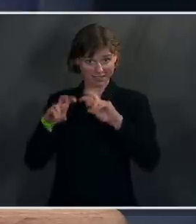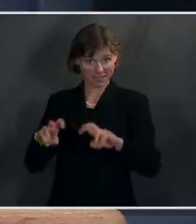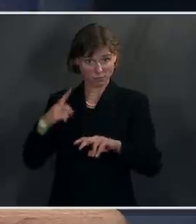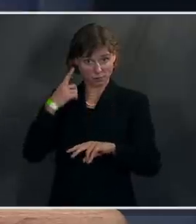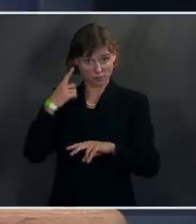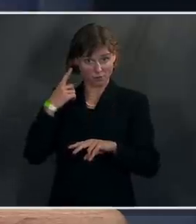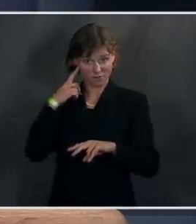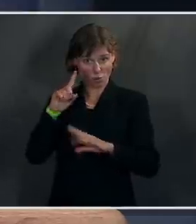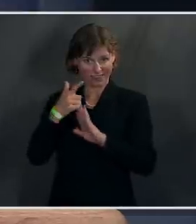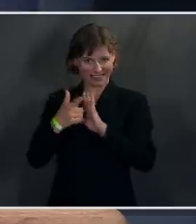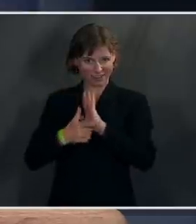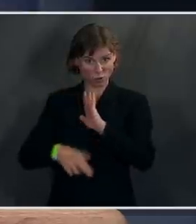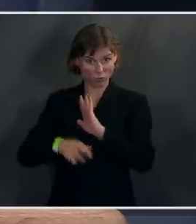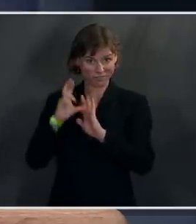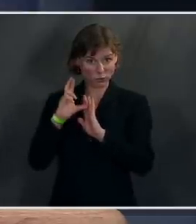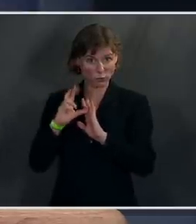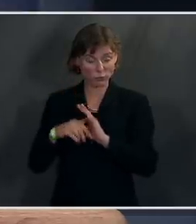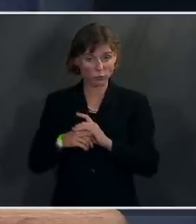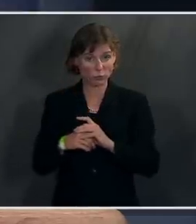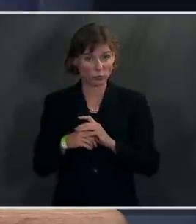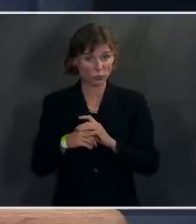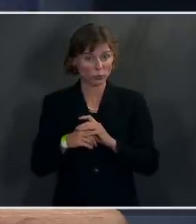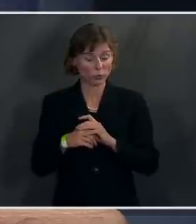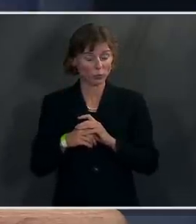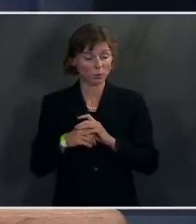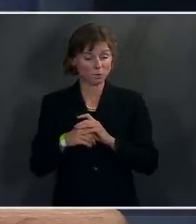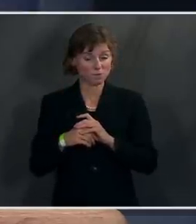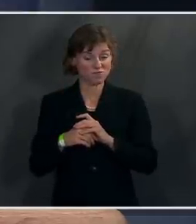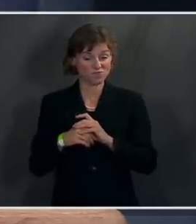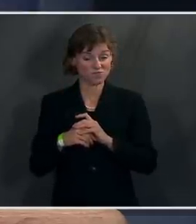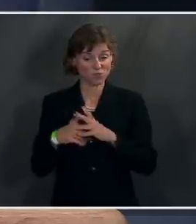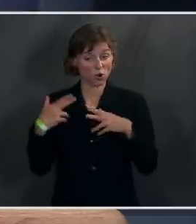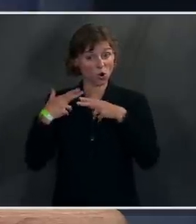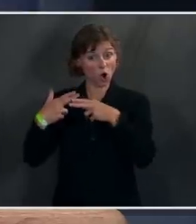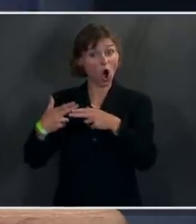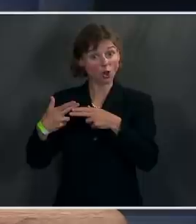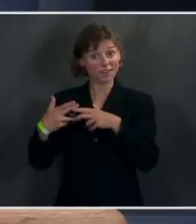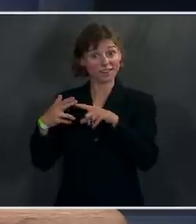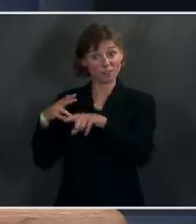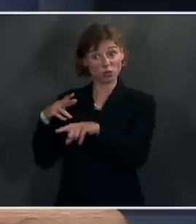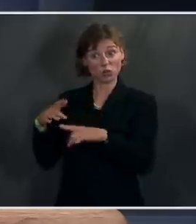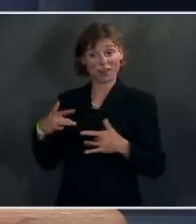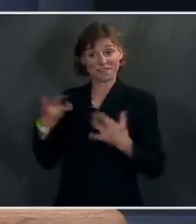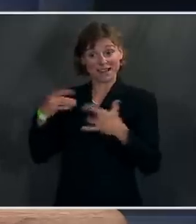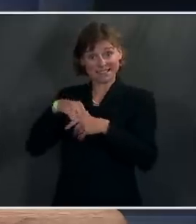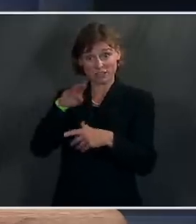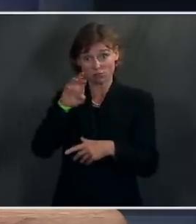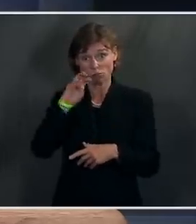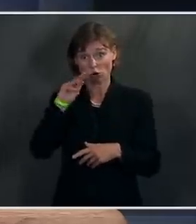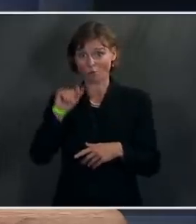that is calling the events in Burma a coup. So, and as you also know,